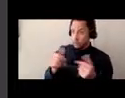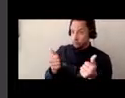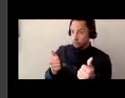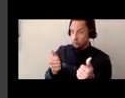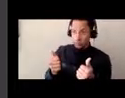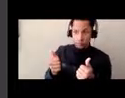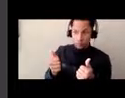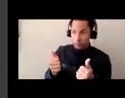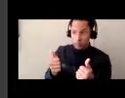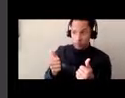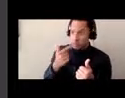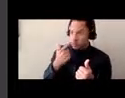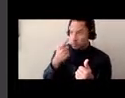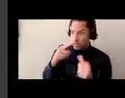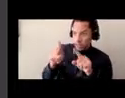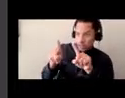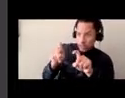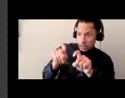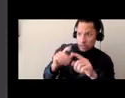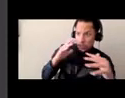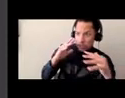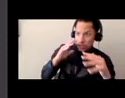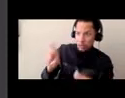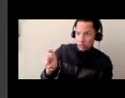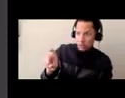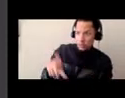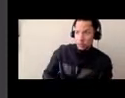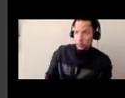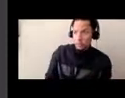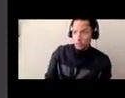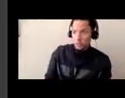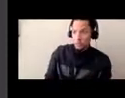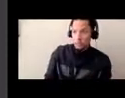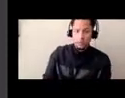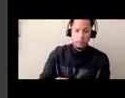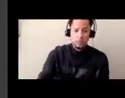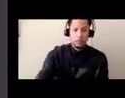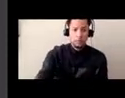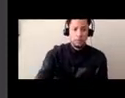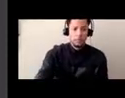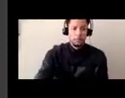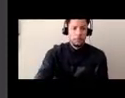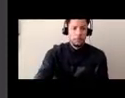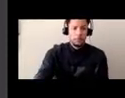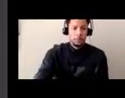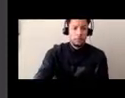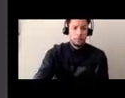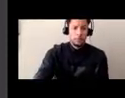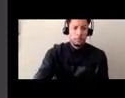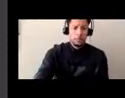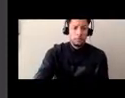to our group, please.